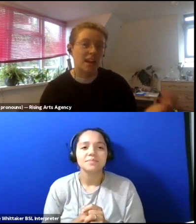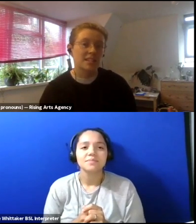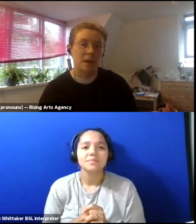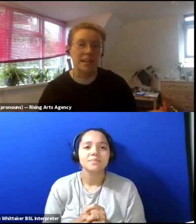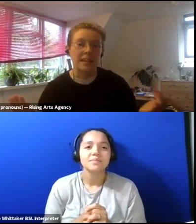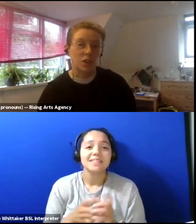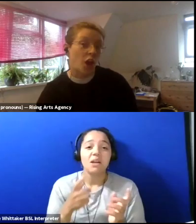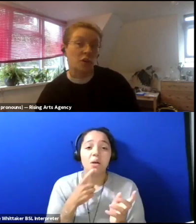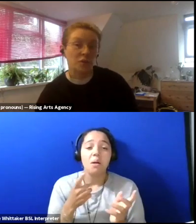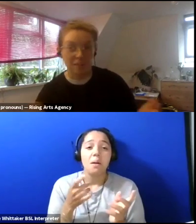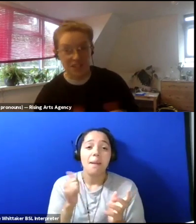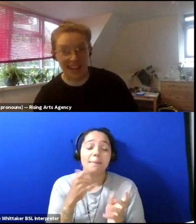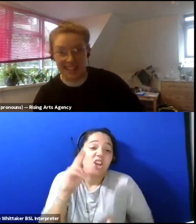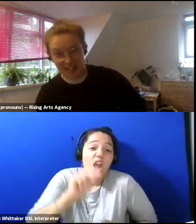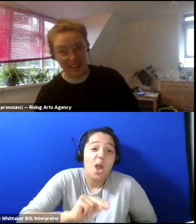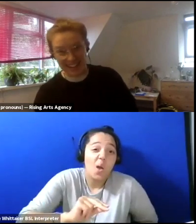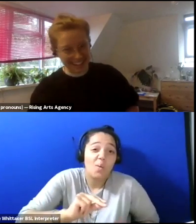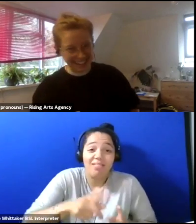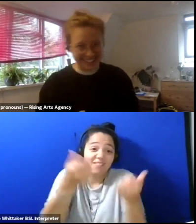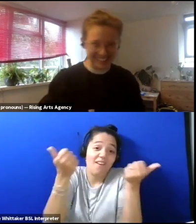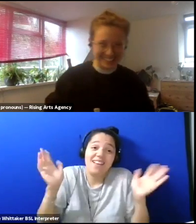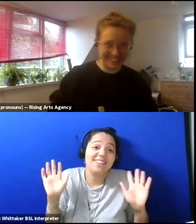The answer might be no, in which case that's fine. Yeah.